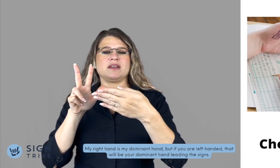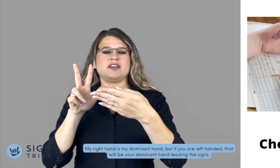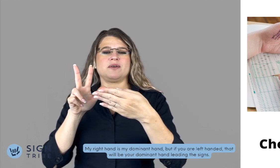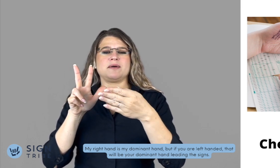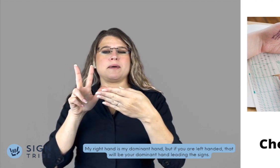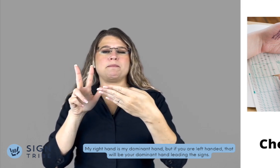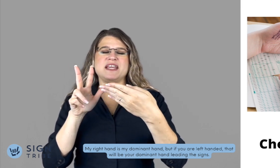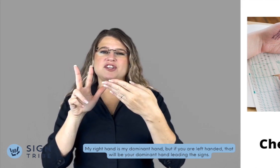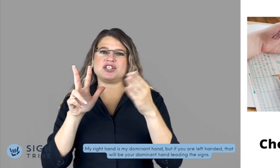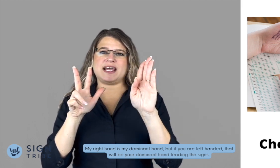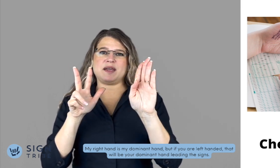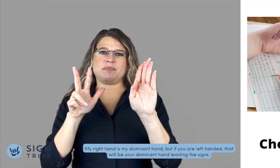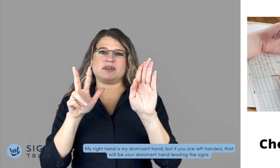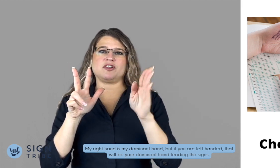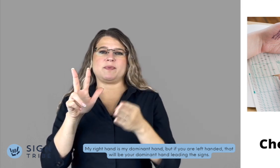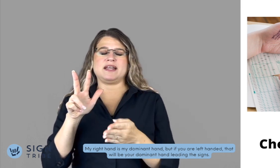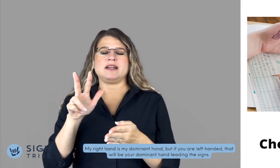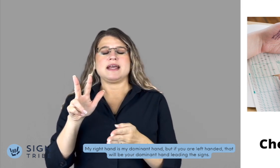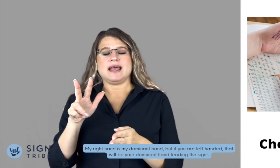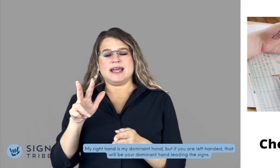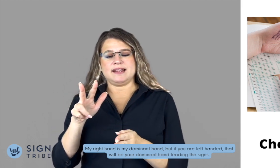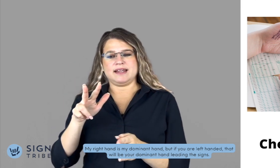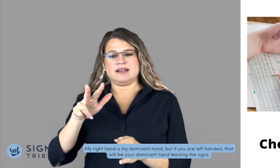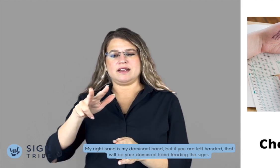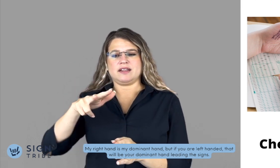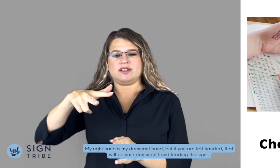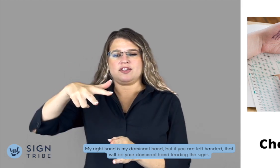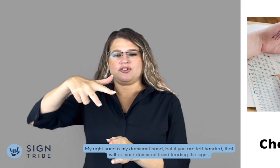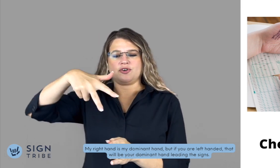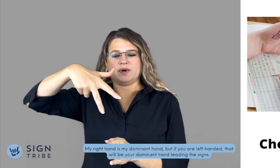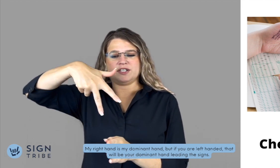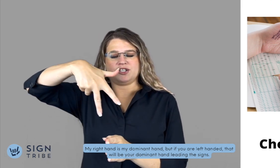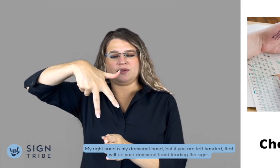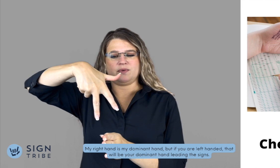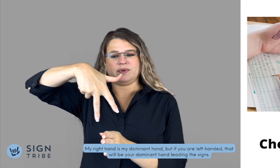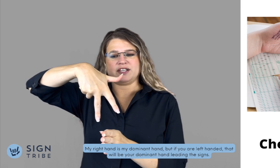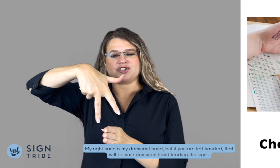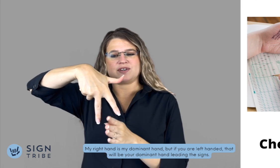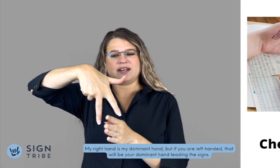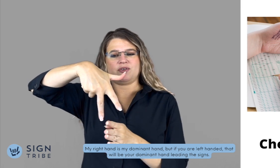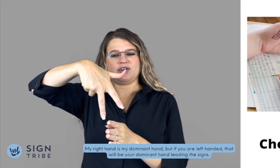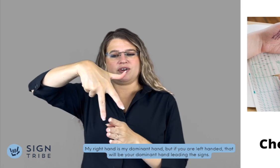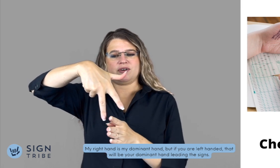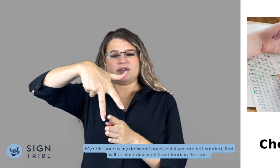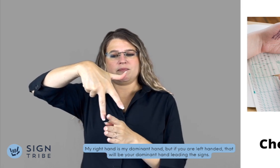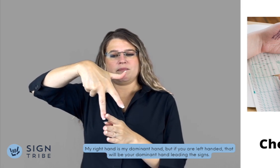you know, a B shape a little bit. And then you're going to like straddle your